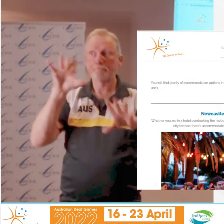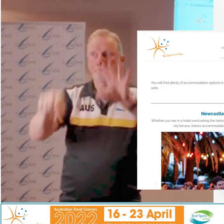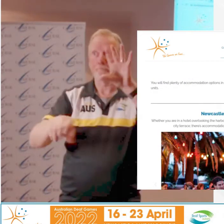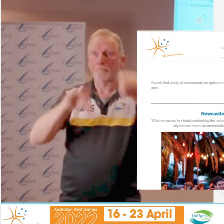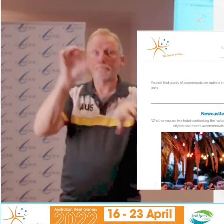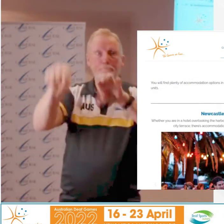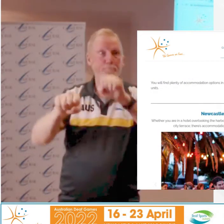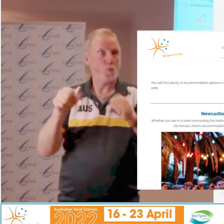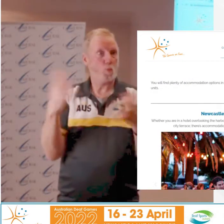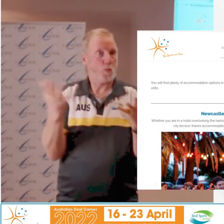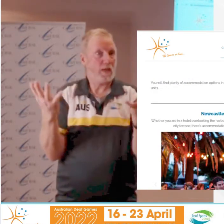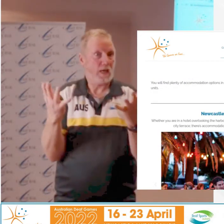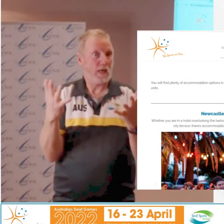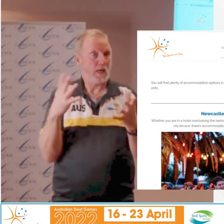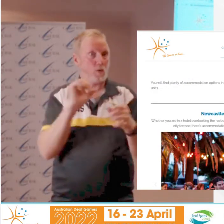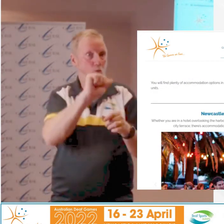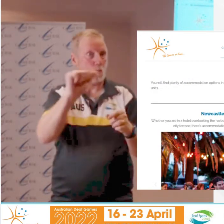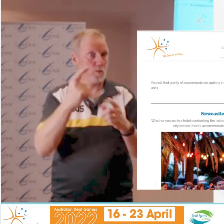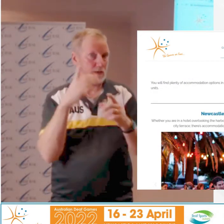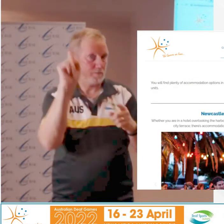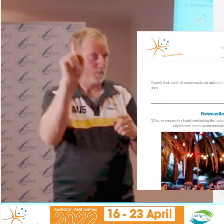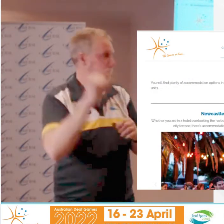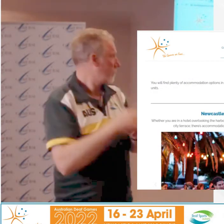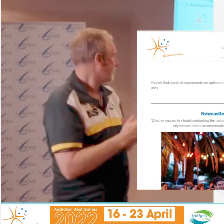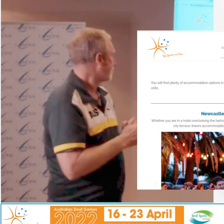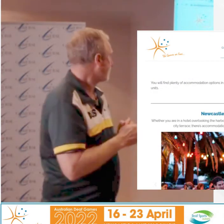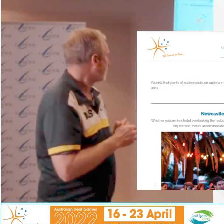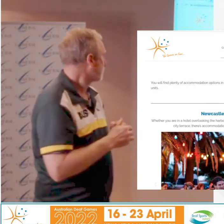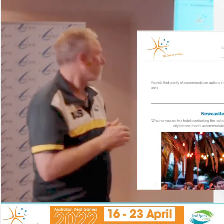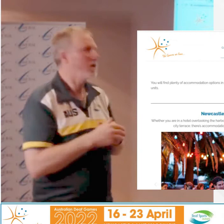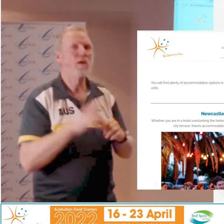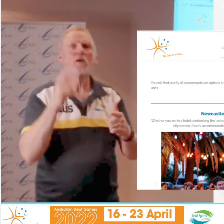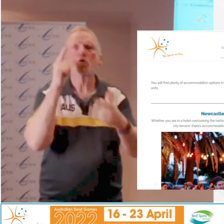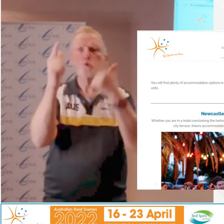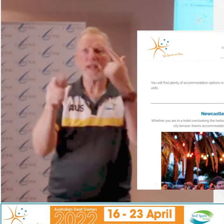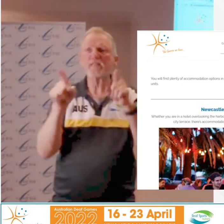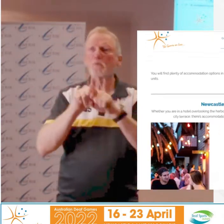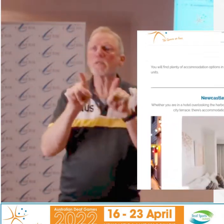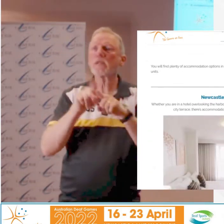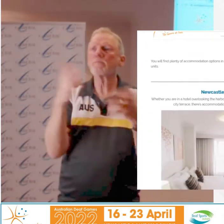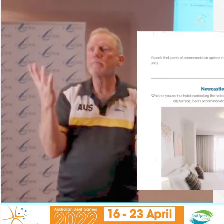is going to be a very popular hub for people to take their holiday breaks so start with you now